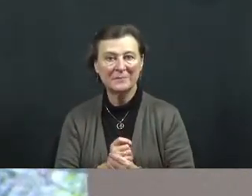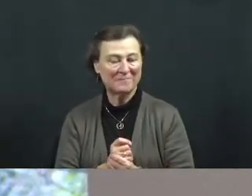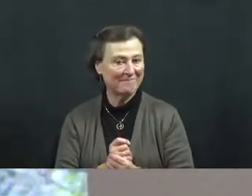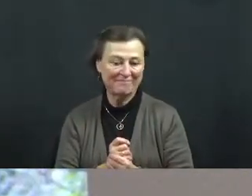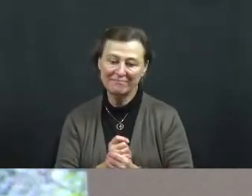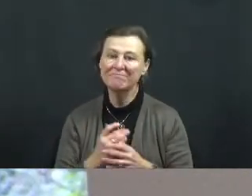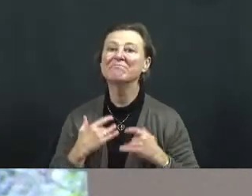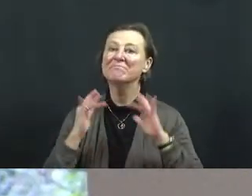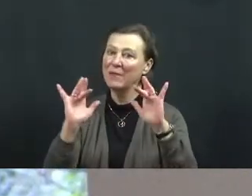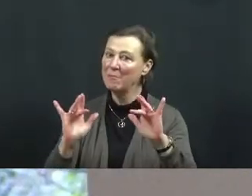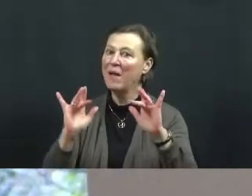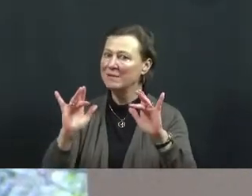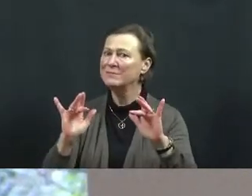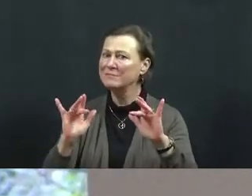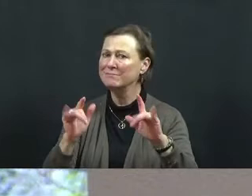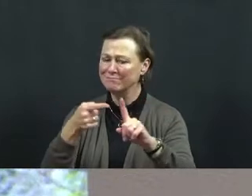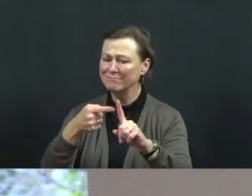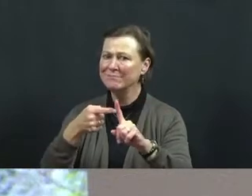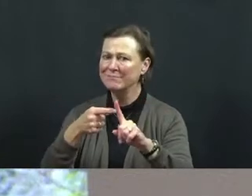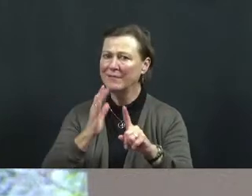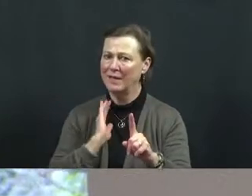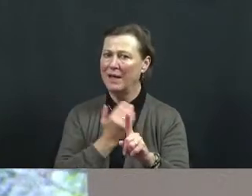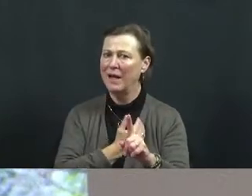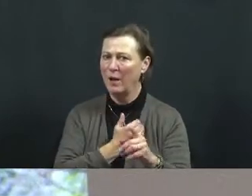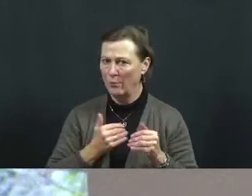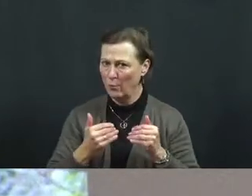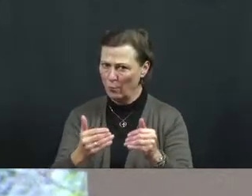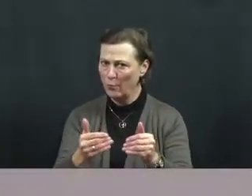Compassion is our way.